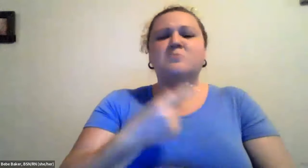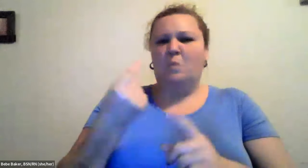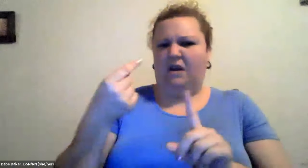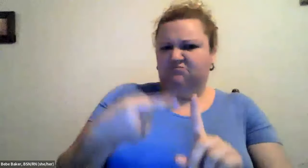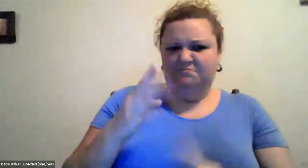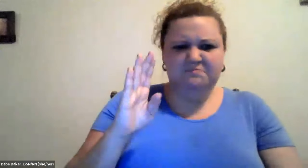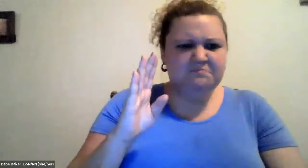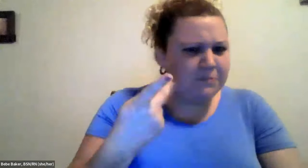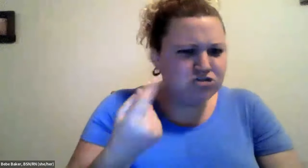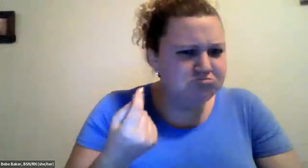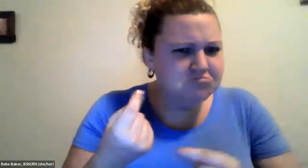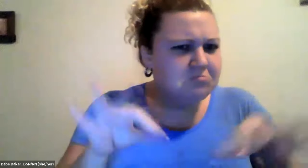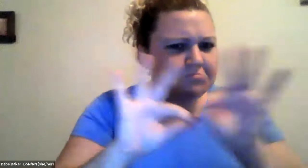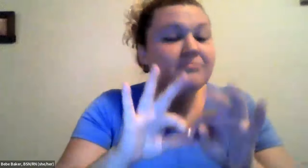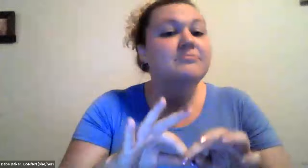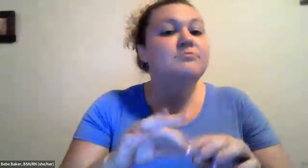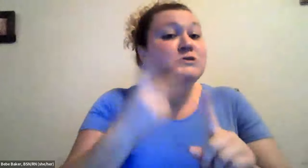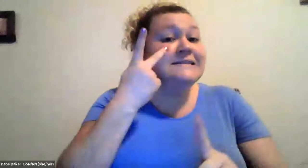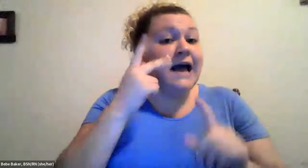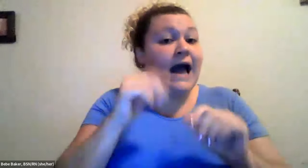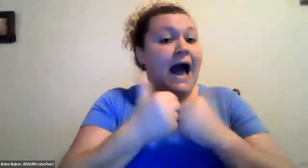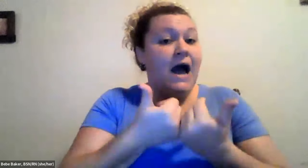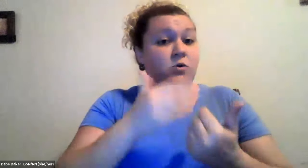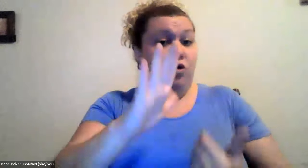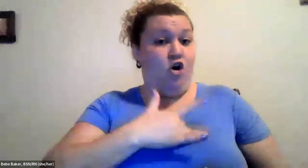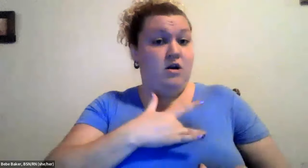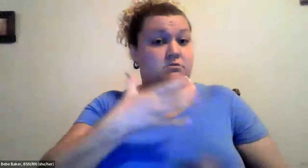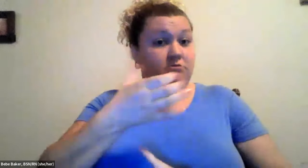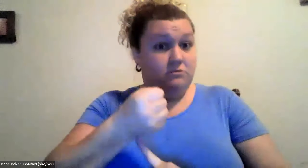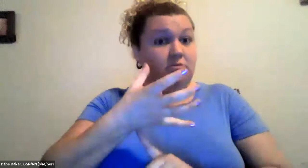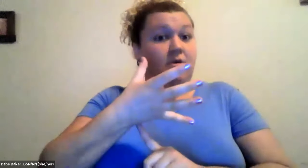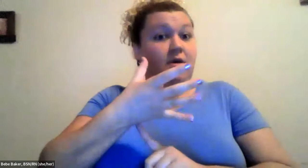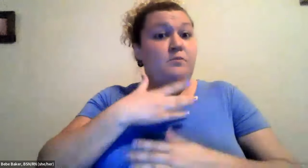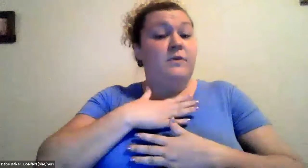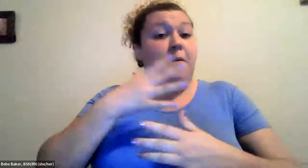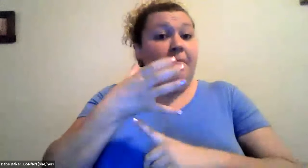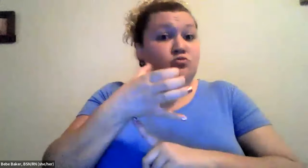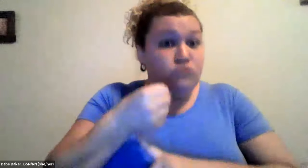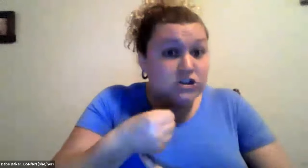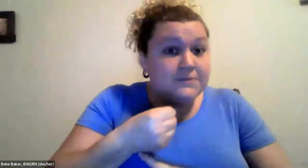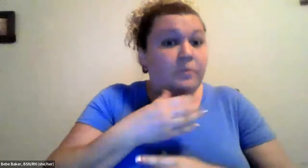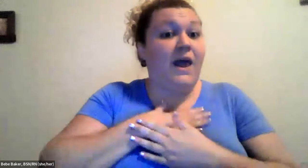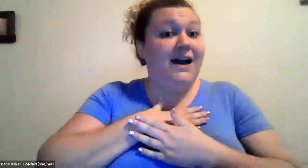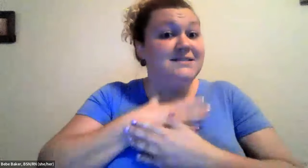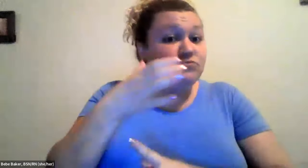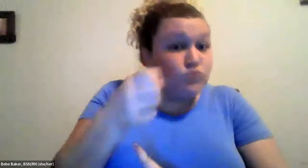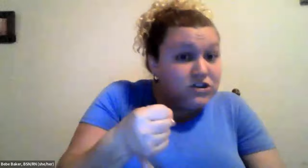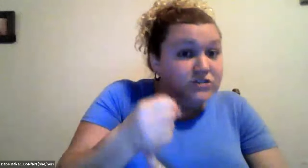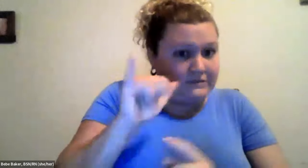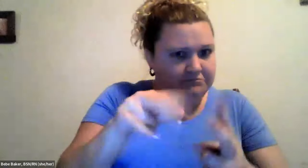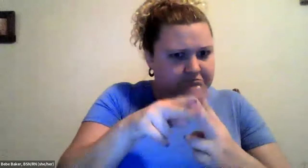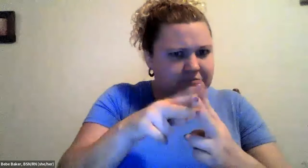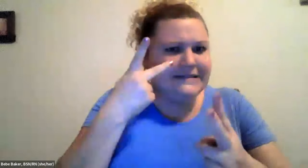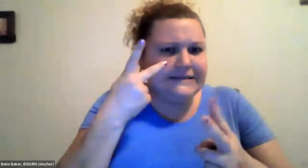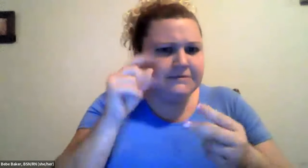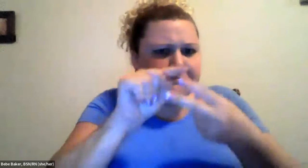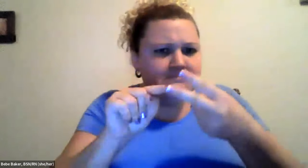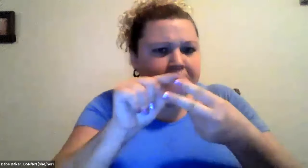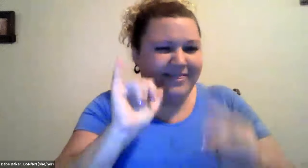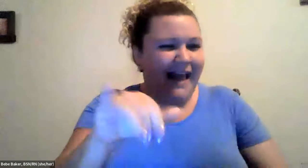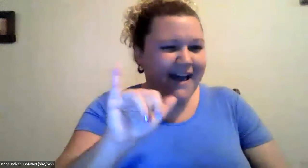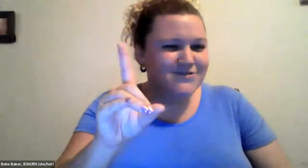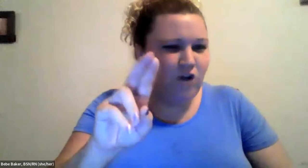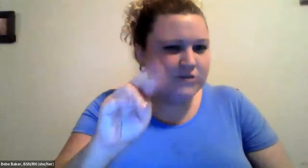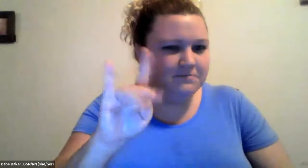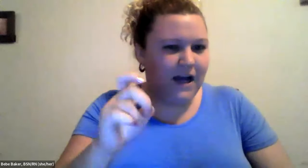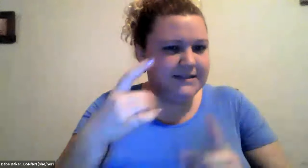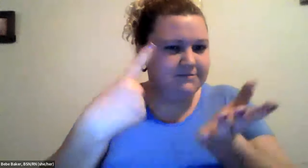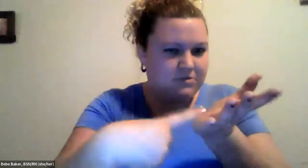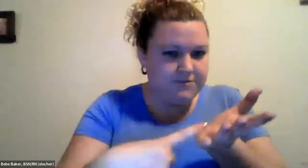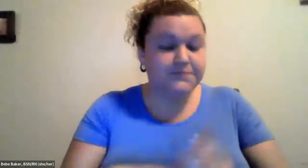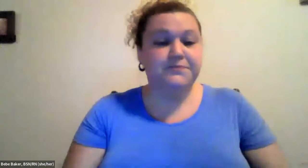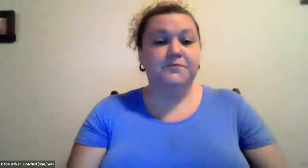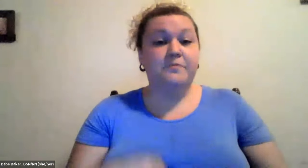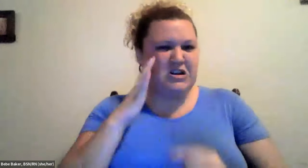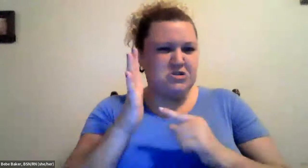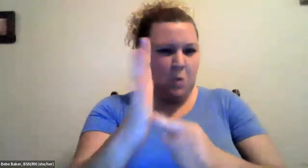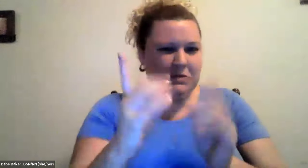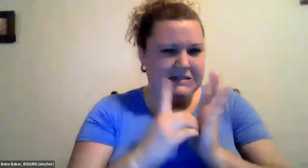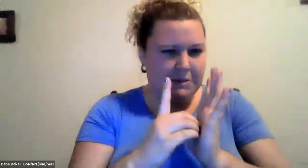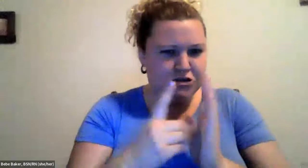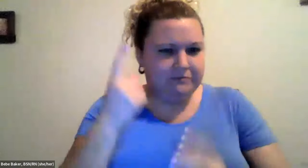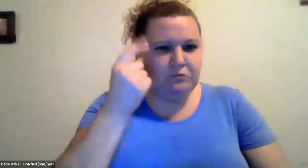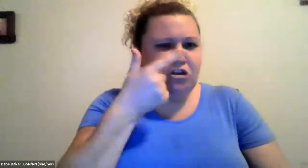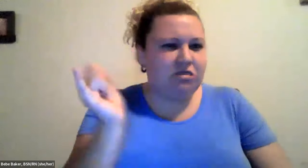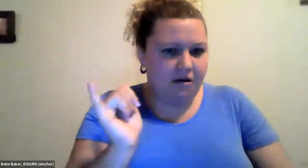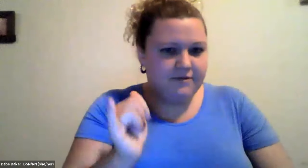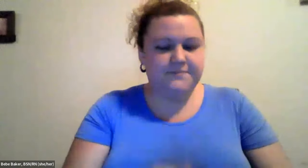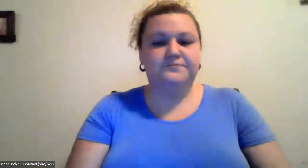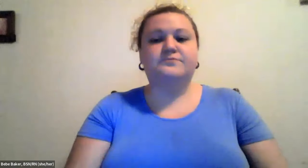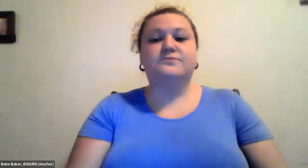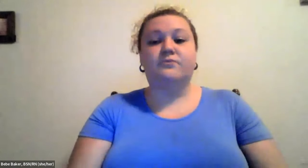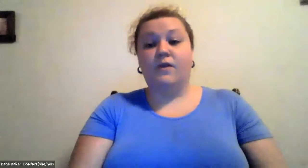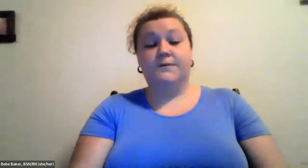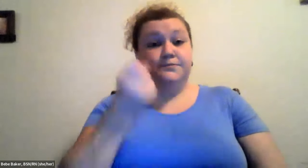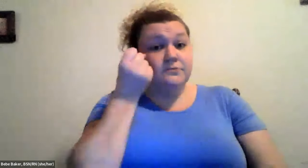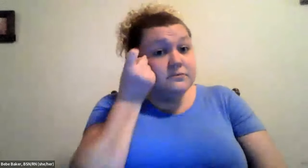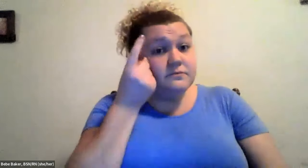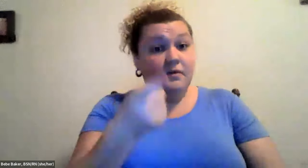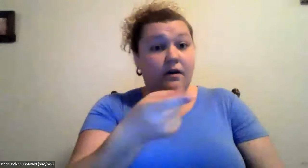Cristine Saunders: So now, I want to talk about blood pressure and why that's important so that's a measure of how your heart is working, how your heart is pumping and constricting like what Dr mckee was just talking about so i'm going to show you a demonstration to see what it looks like.